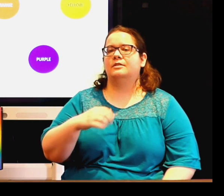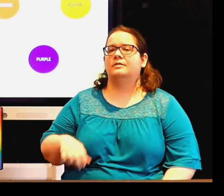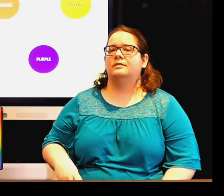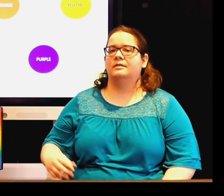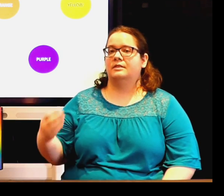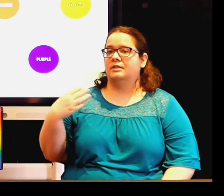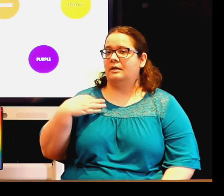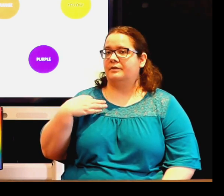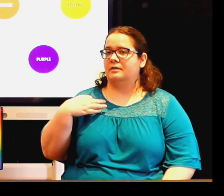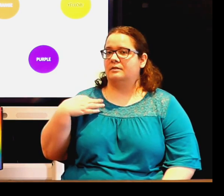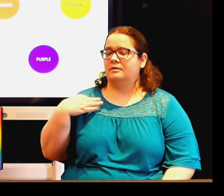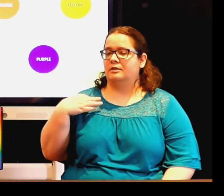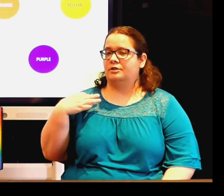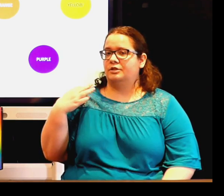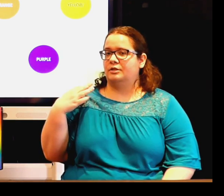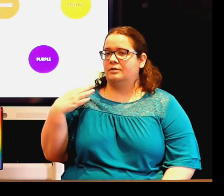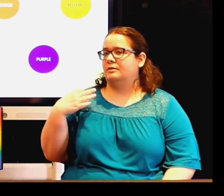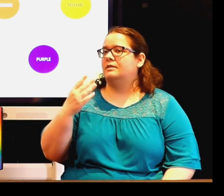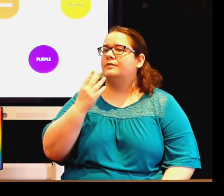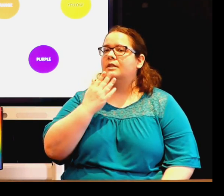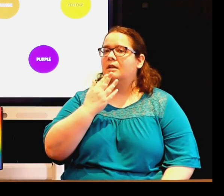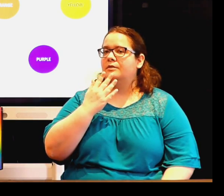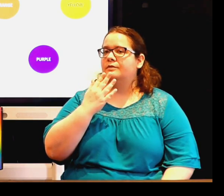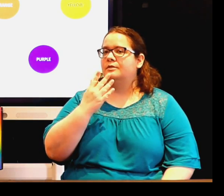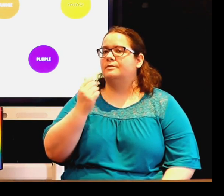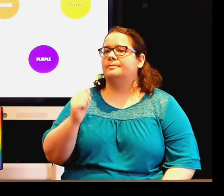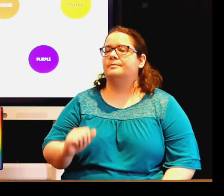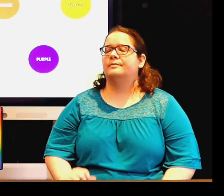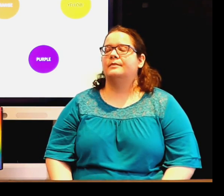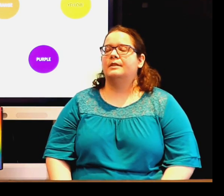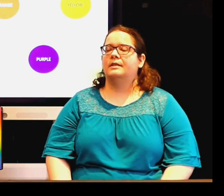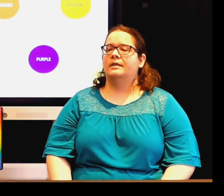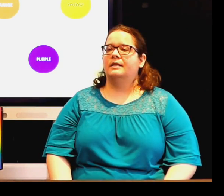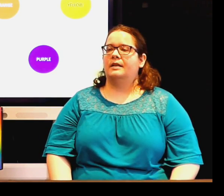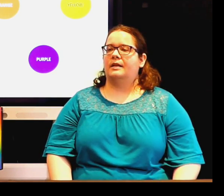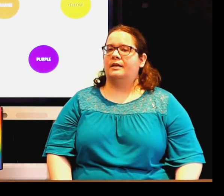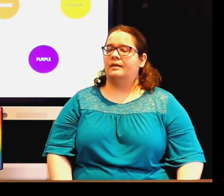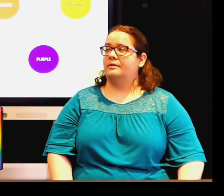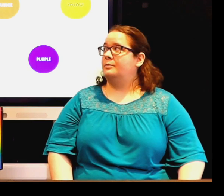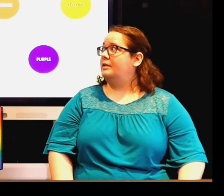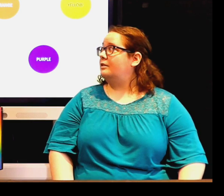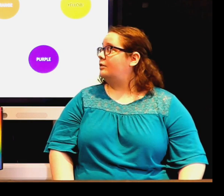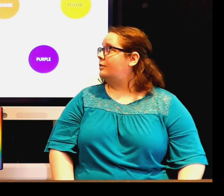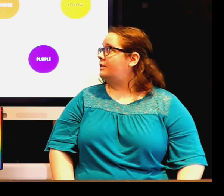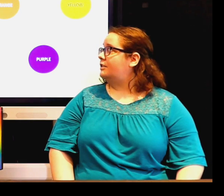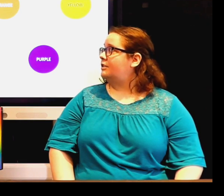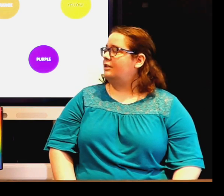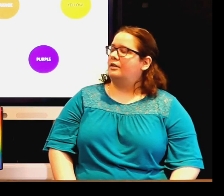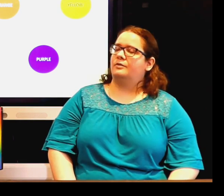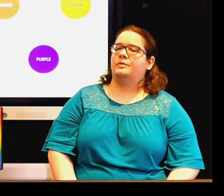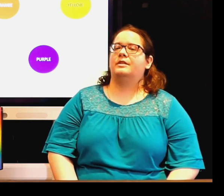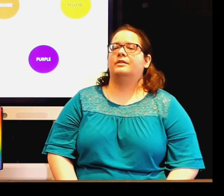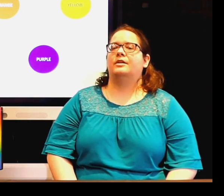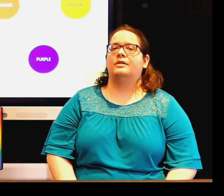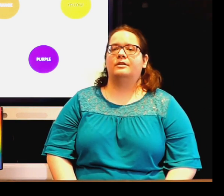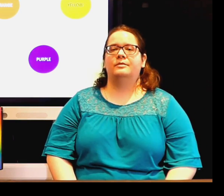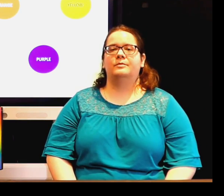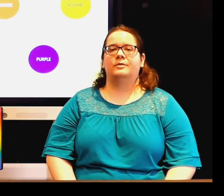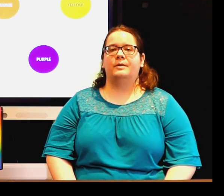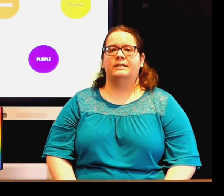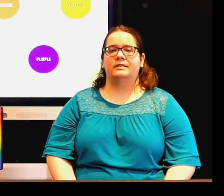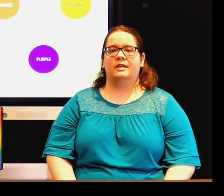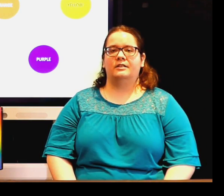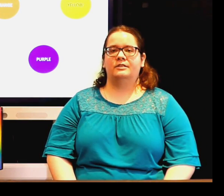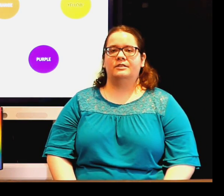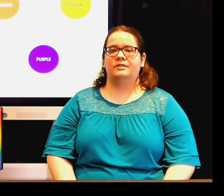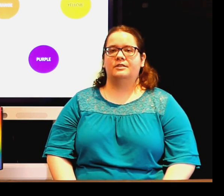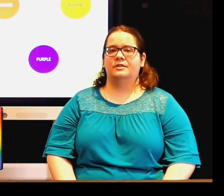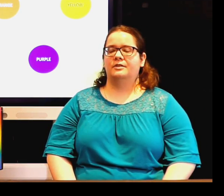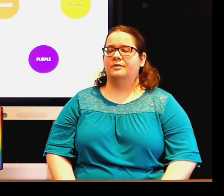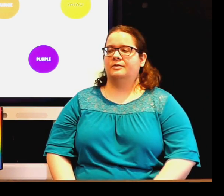say you have a shirt that's very colorful. And we are going to start with our more basic colors. I'm